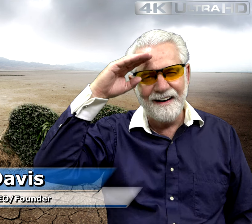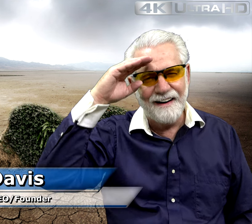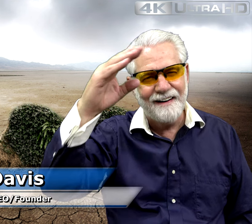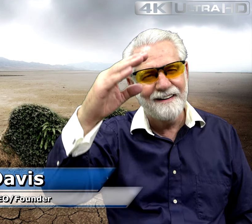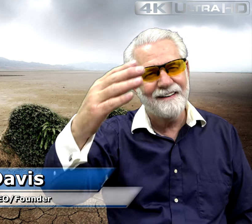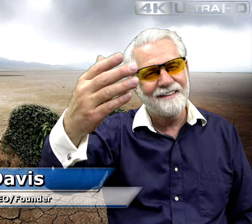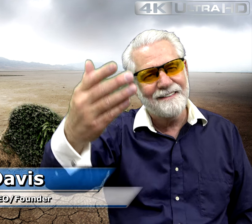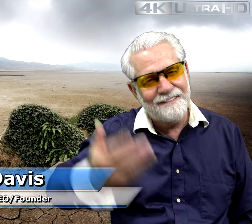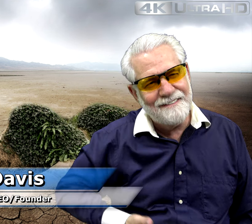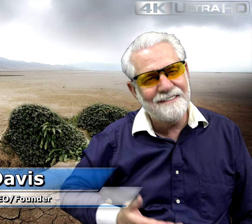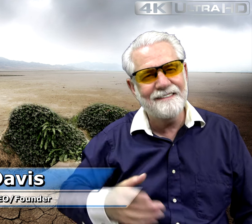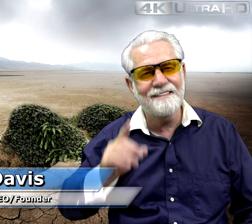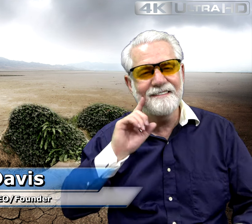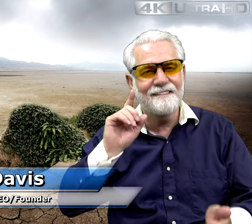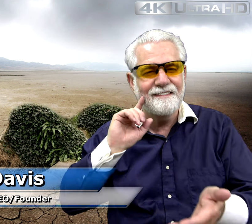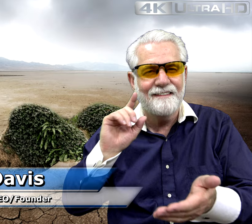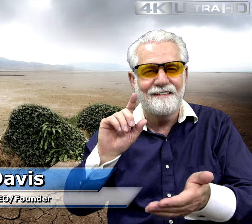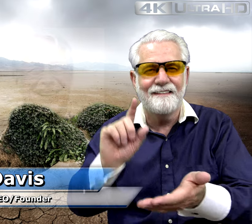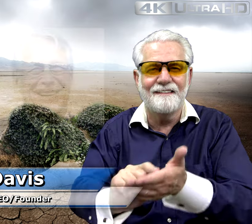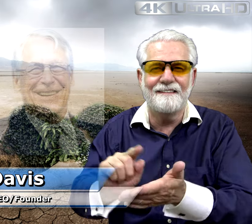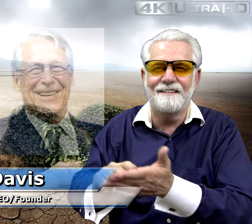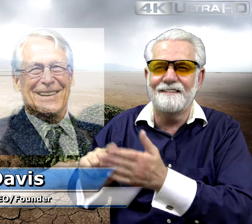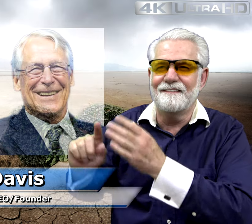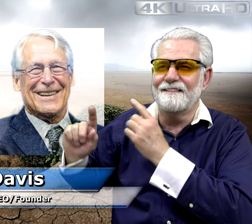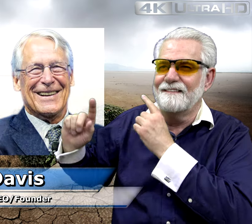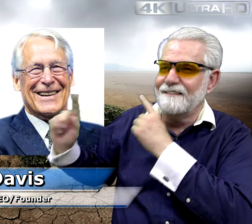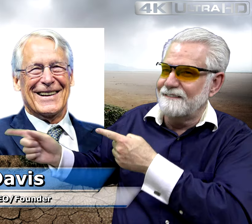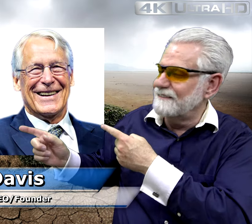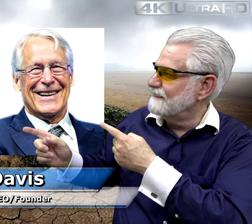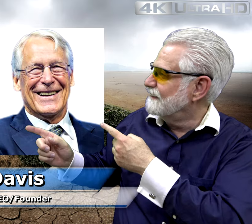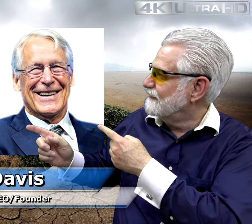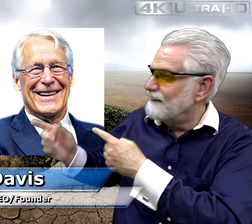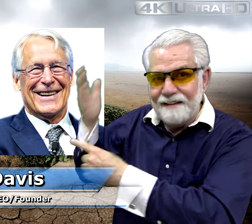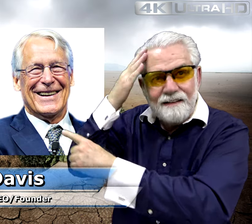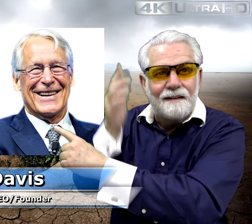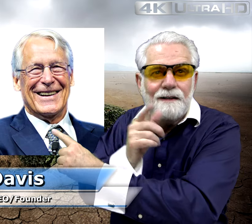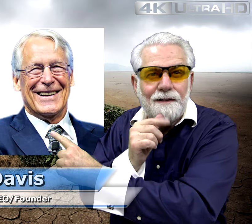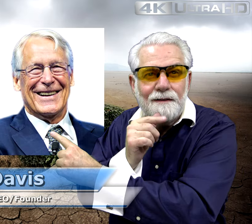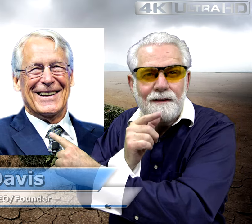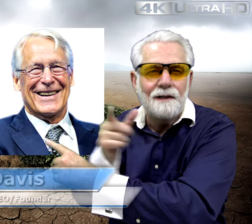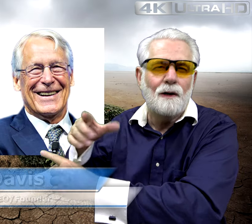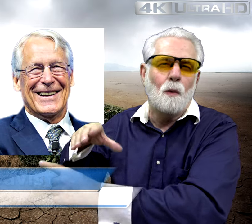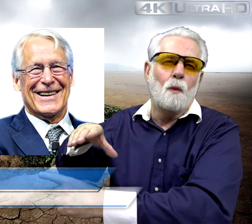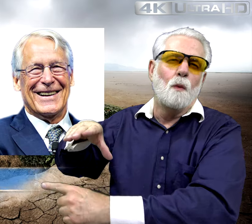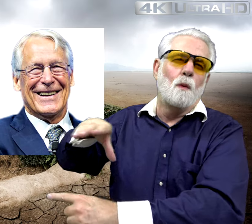Hello and welcome to The Deaf Newspaper.